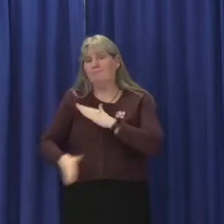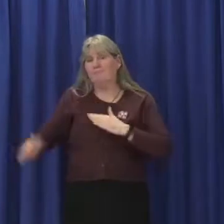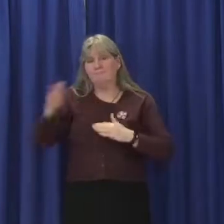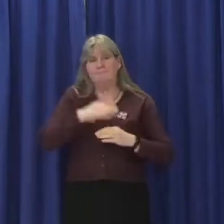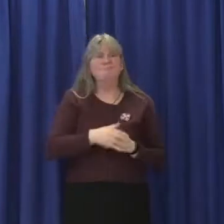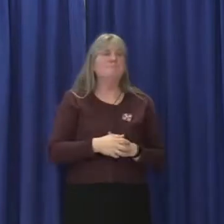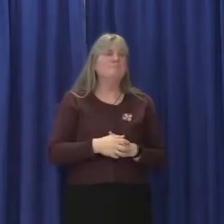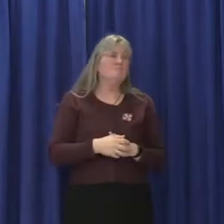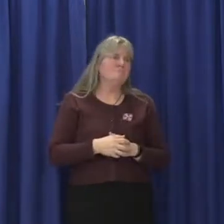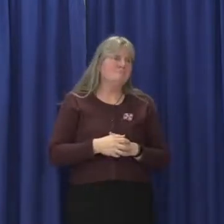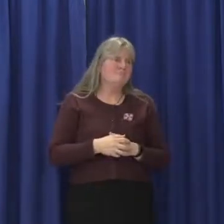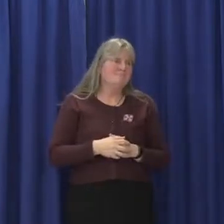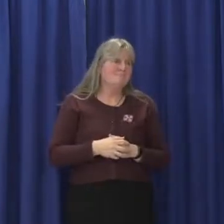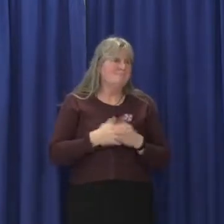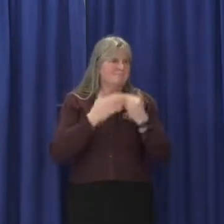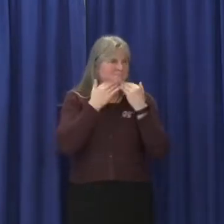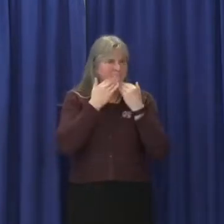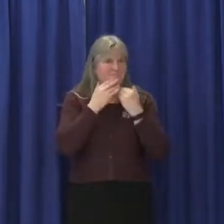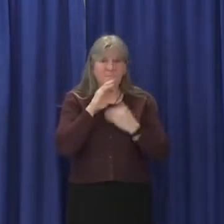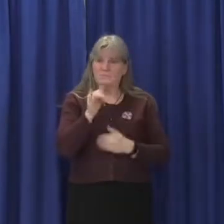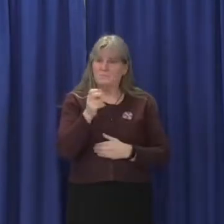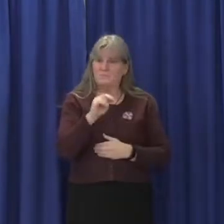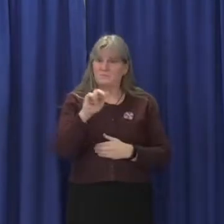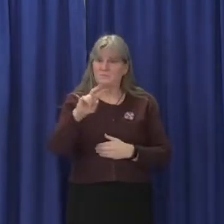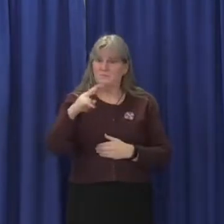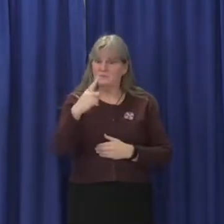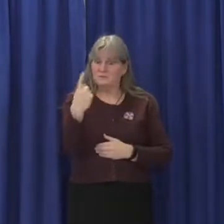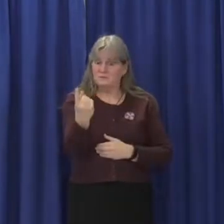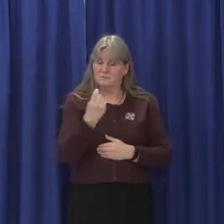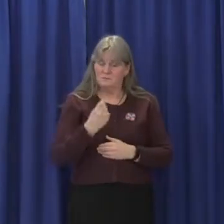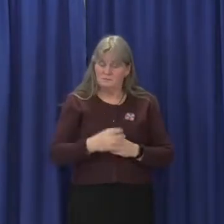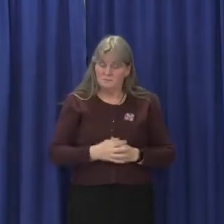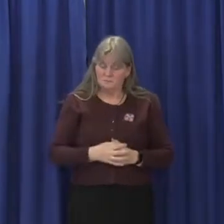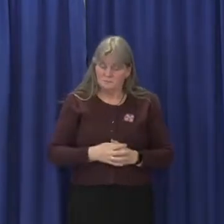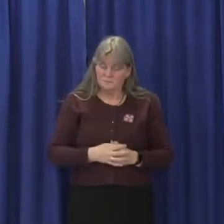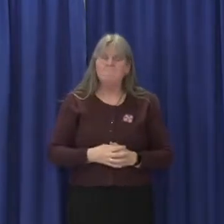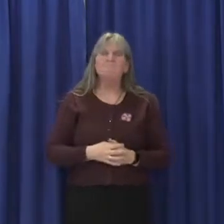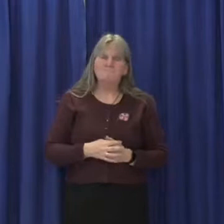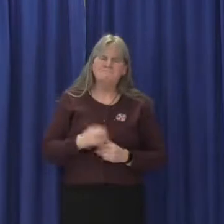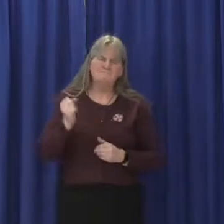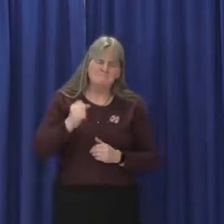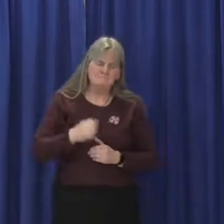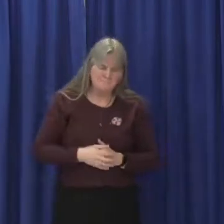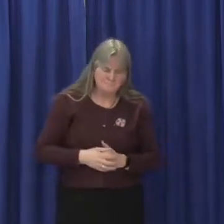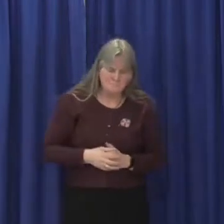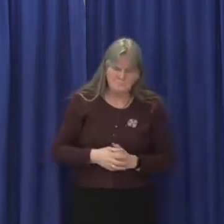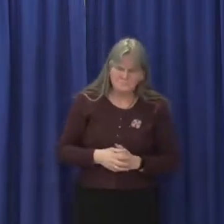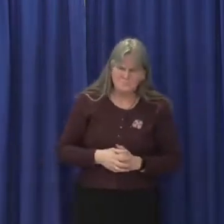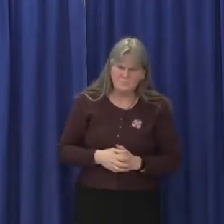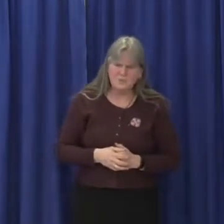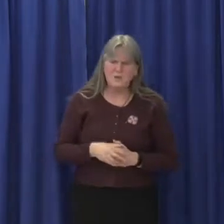Thank you. John, do you have a second question? > Reporter: I do. Now, when YG announced these